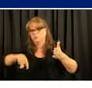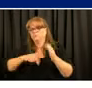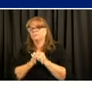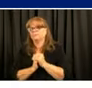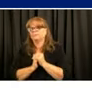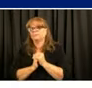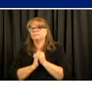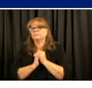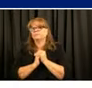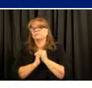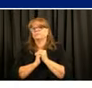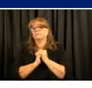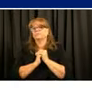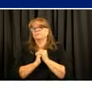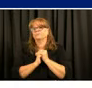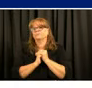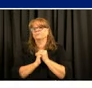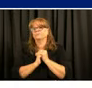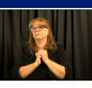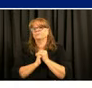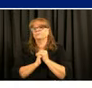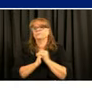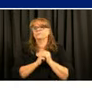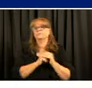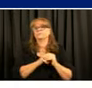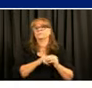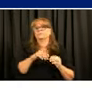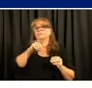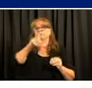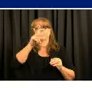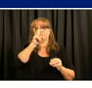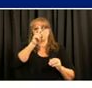and so the estimates that we are seeing right now for the level of social distancing the state